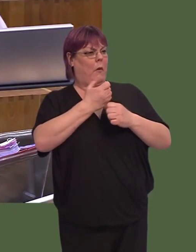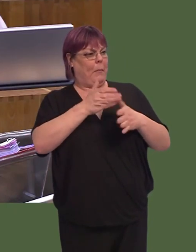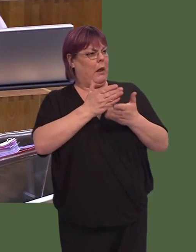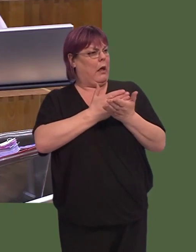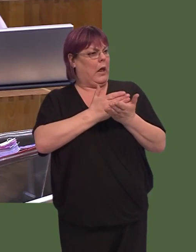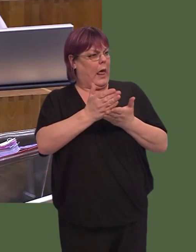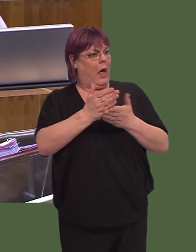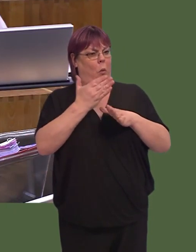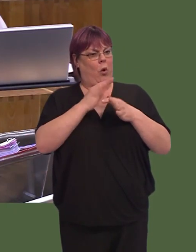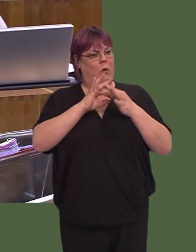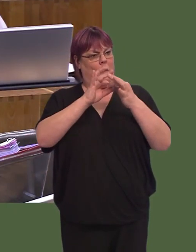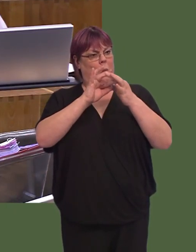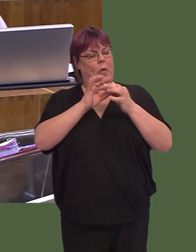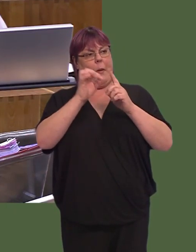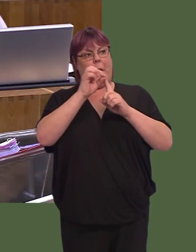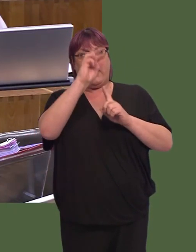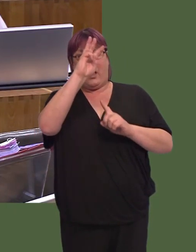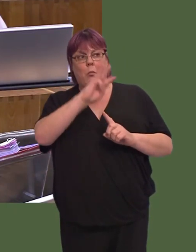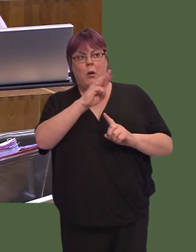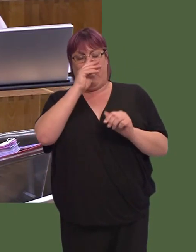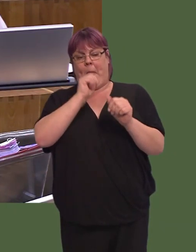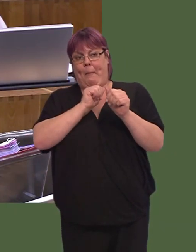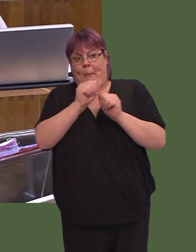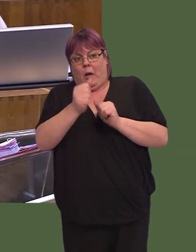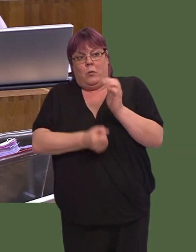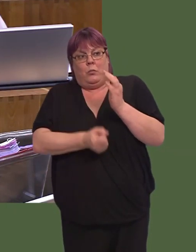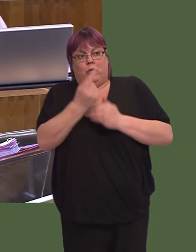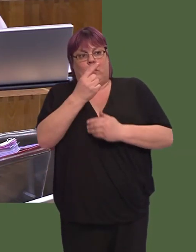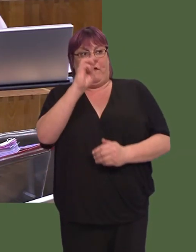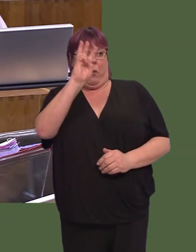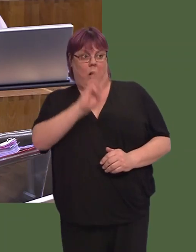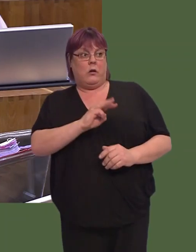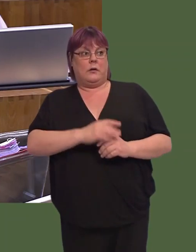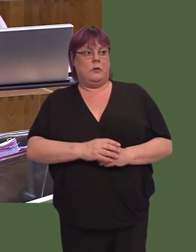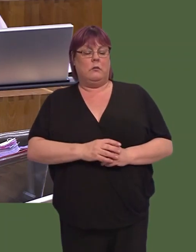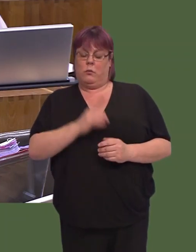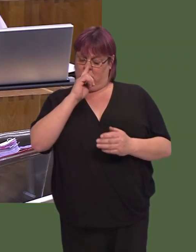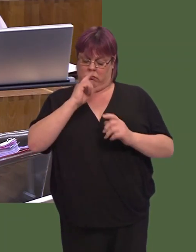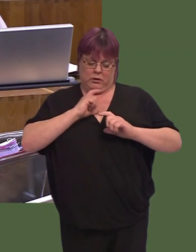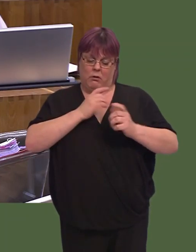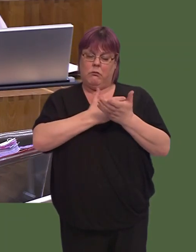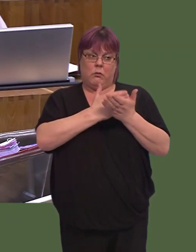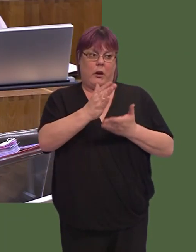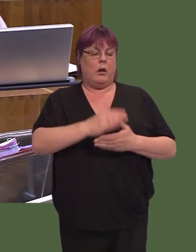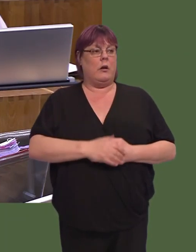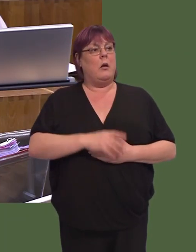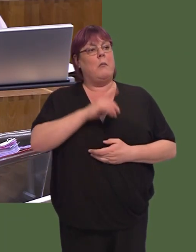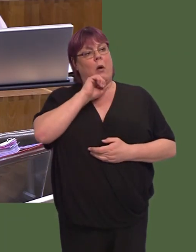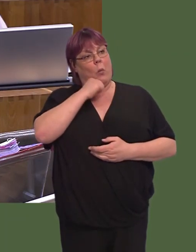with Plaid Cymru, about the very best possible outcome for Wales, and we're still very clear about that. But I reiterate what I said: this is a negotiation.